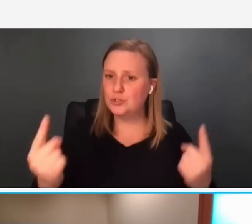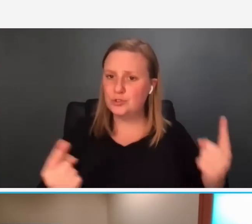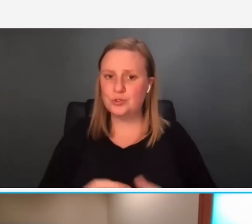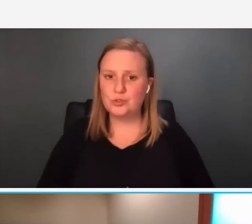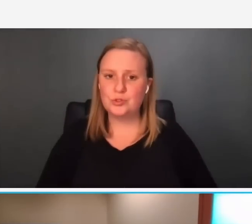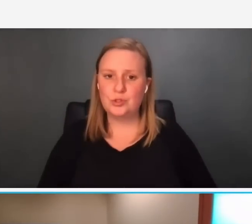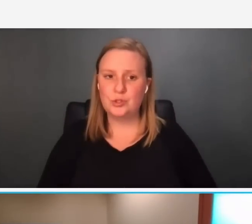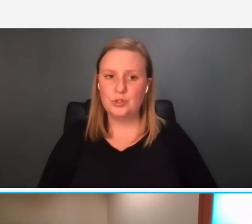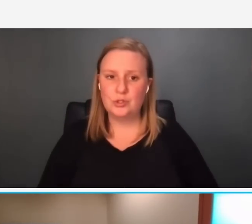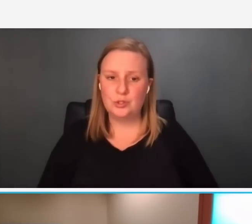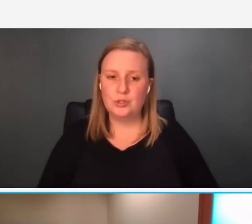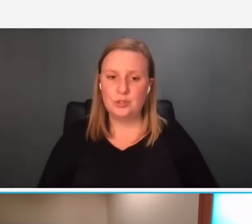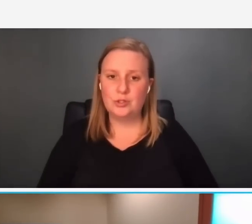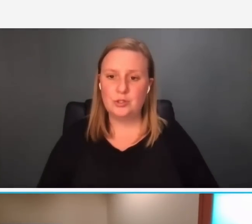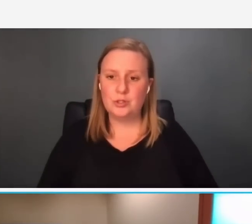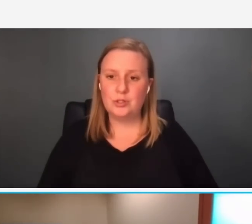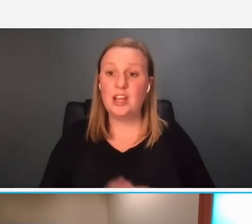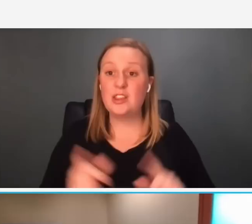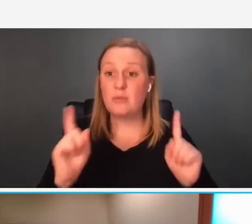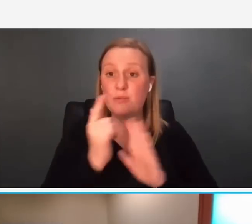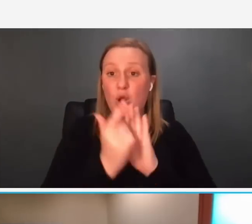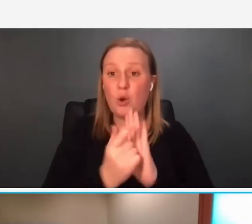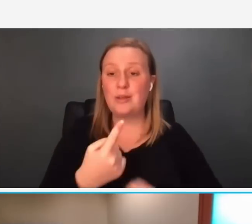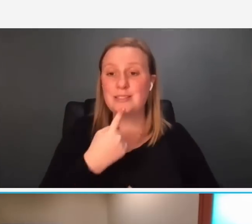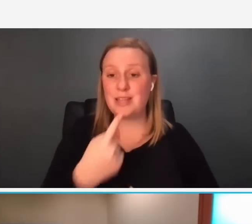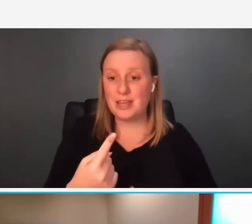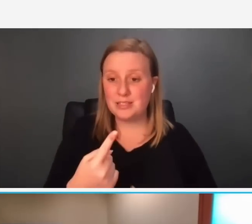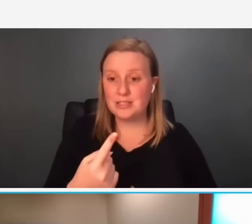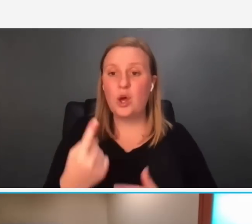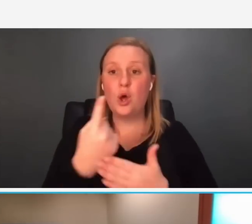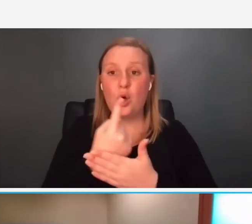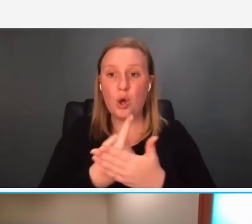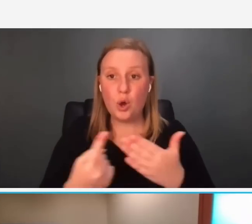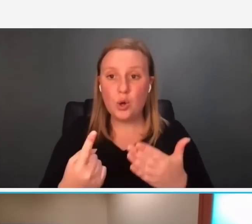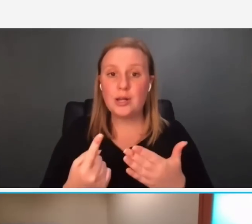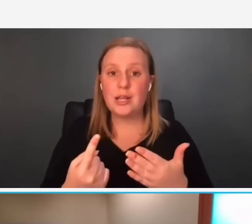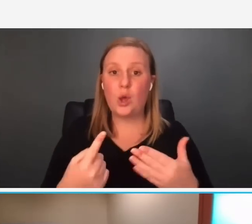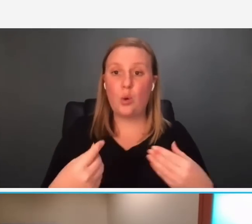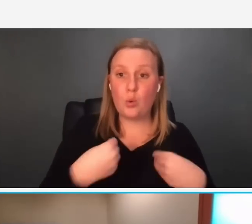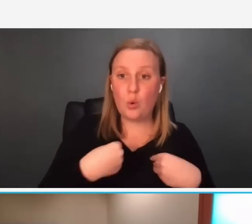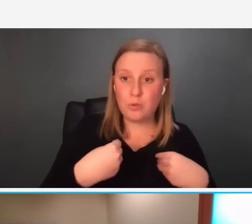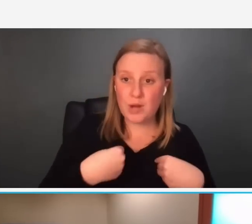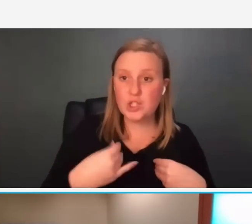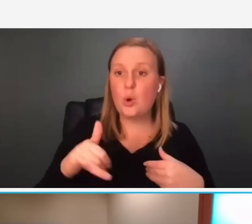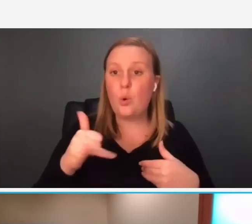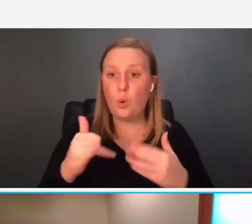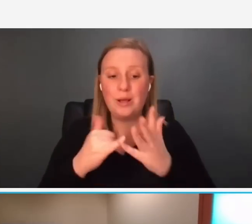So currently under legislation only corporations or state and territory governments can be approved aged care providers.